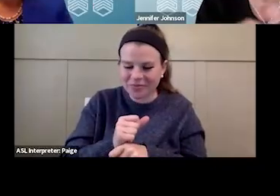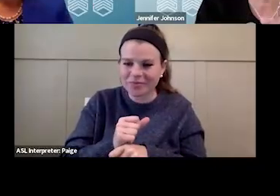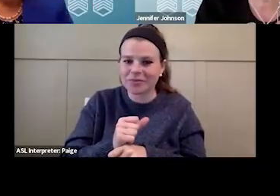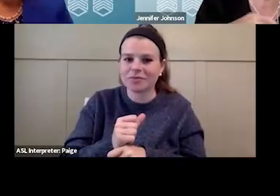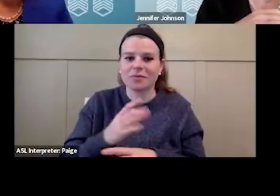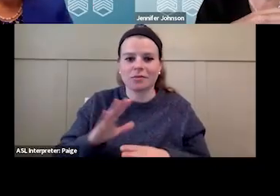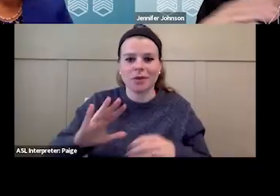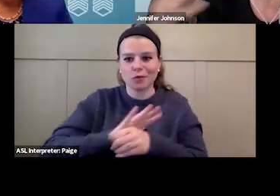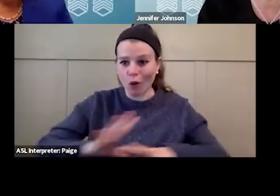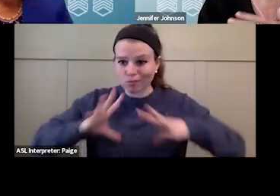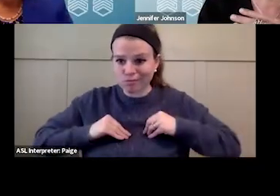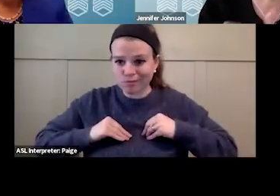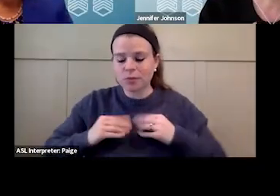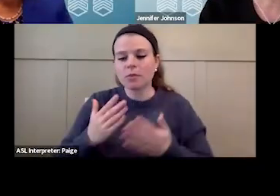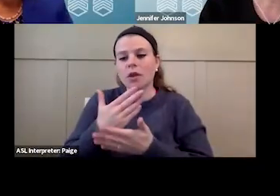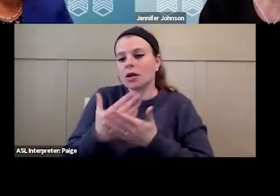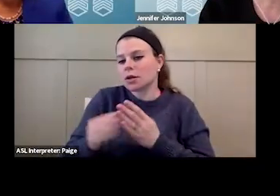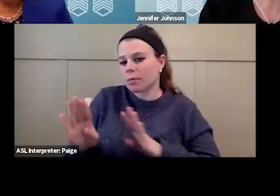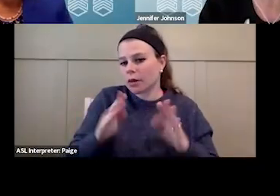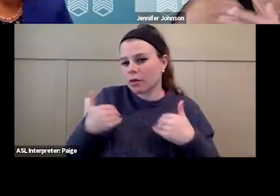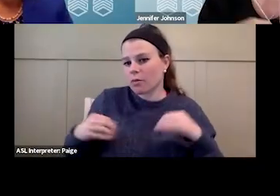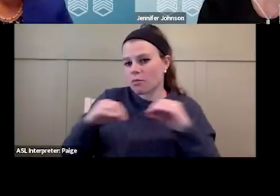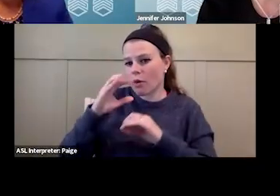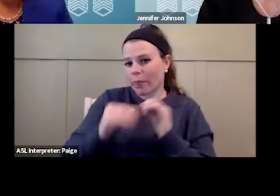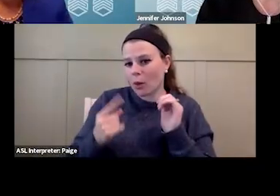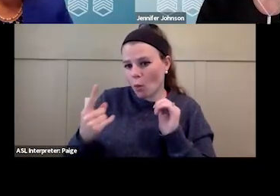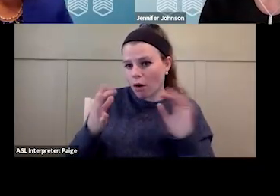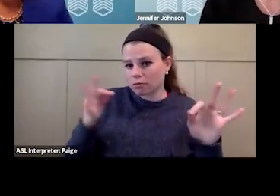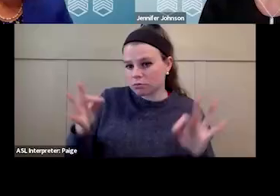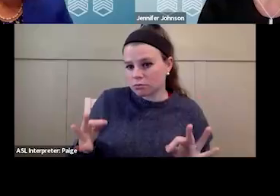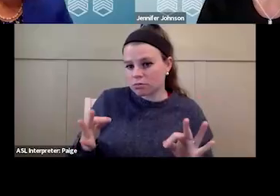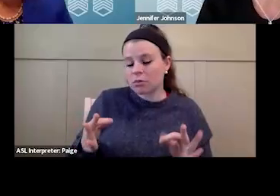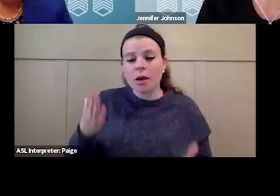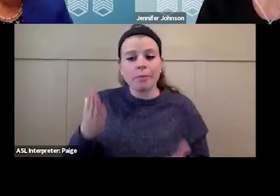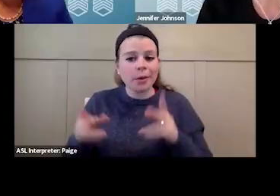Some behaviors may have more than one explanation. Somebody could be detoxing from drugs.